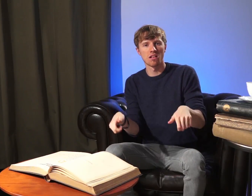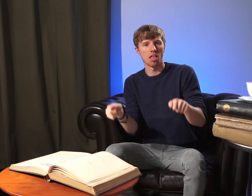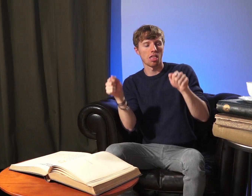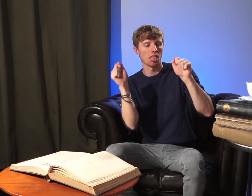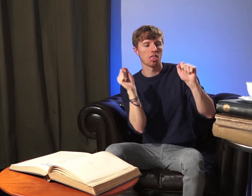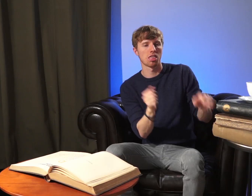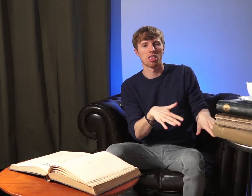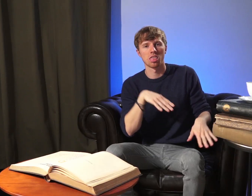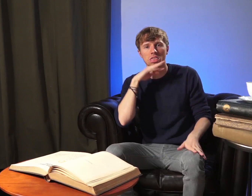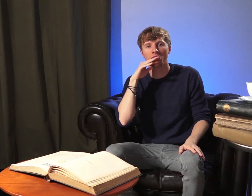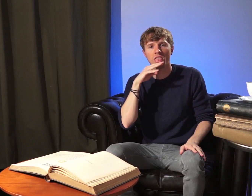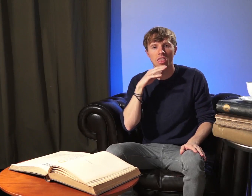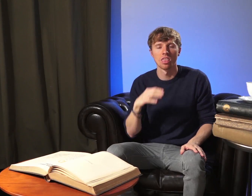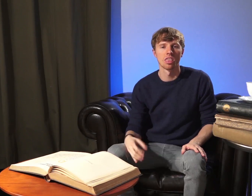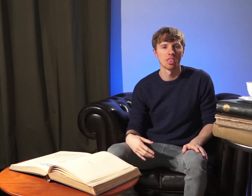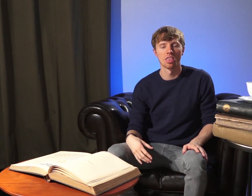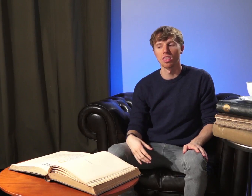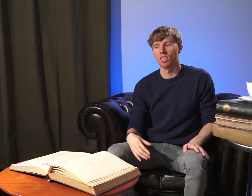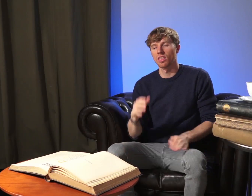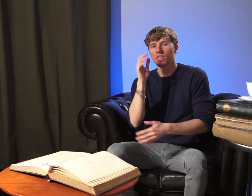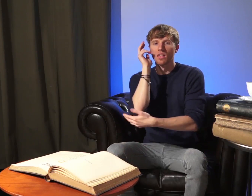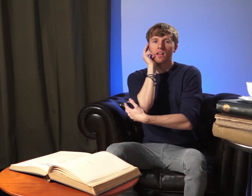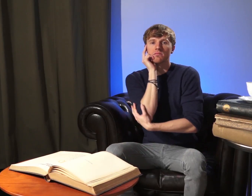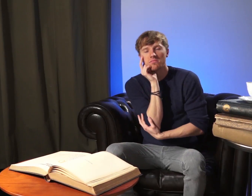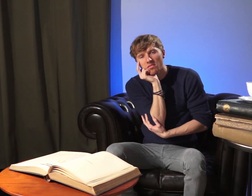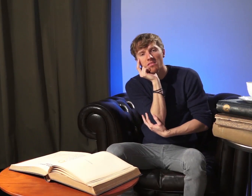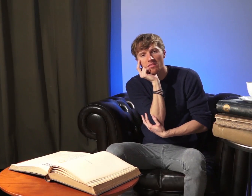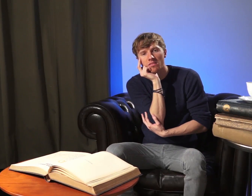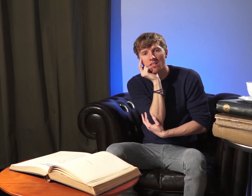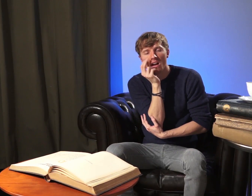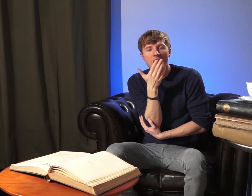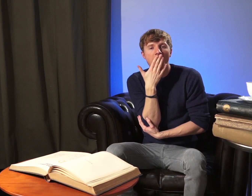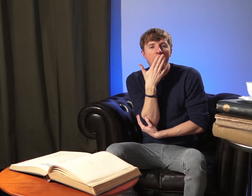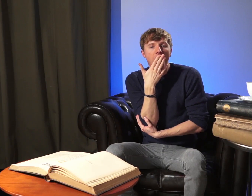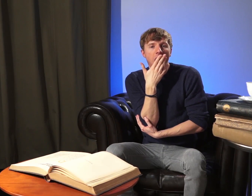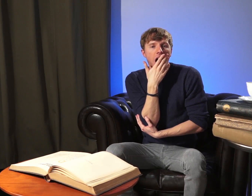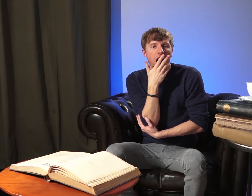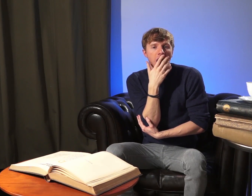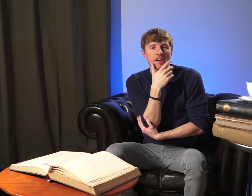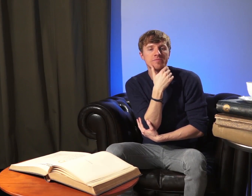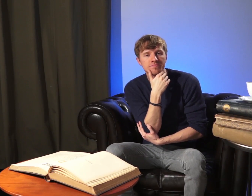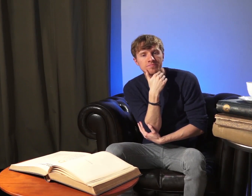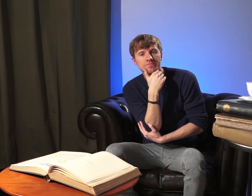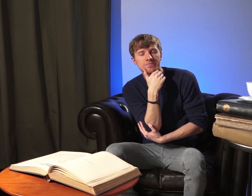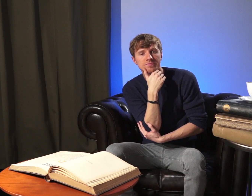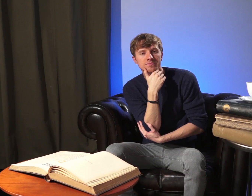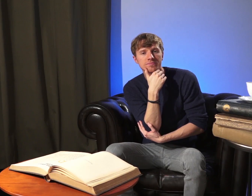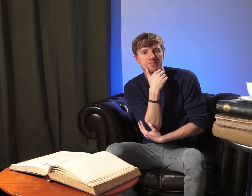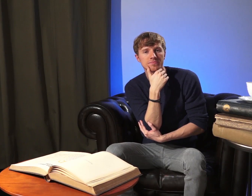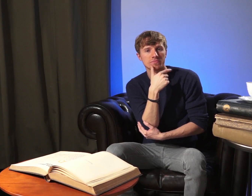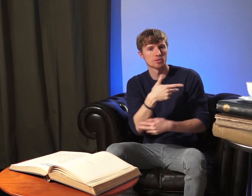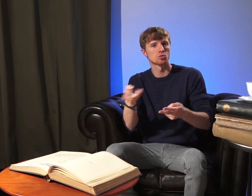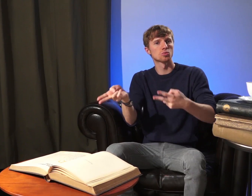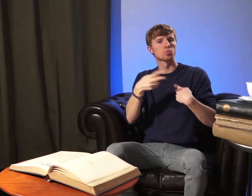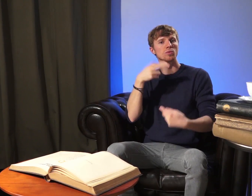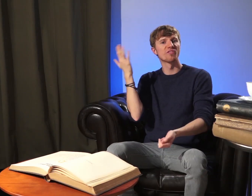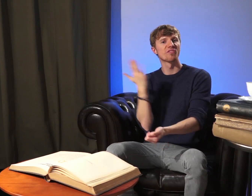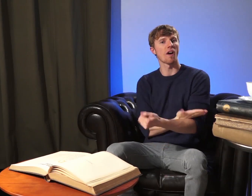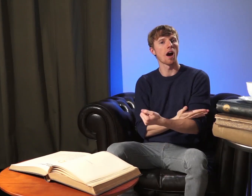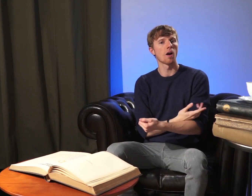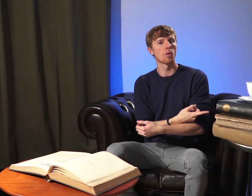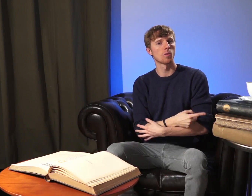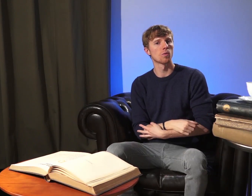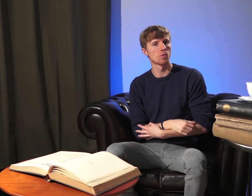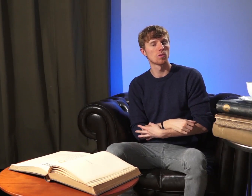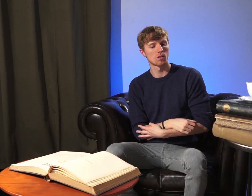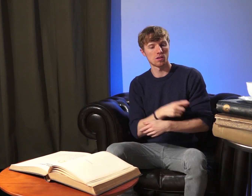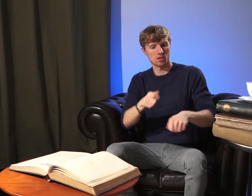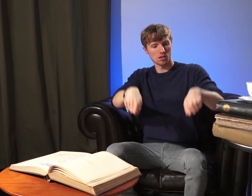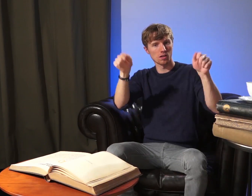She didn´t shake the beds thoroughly.